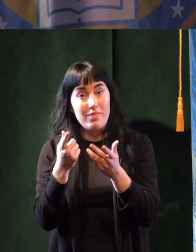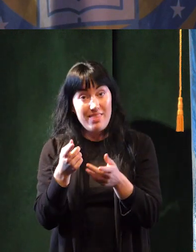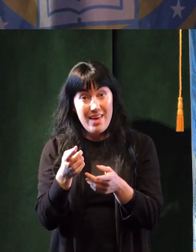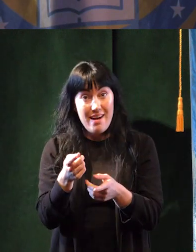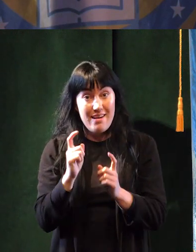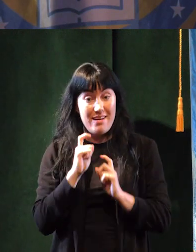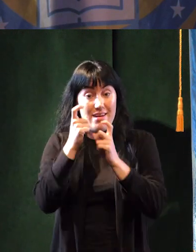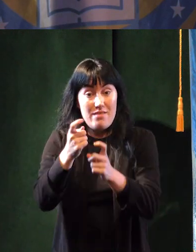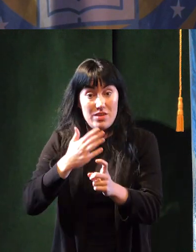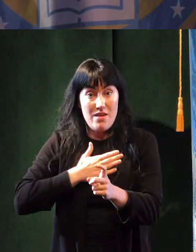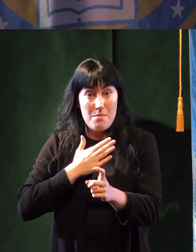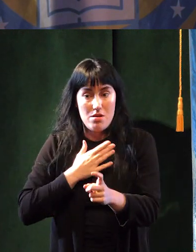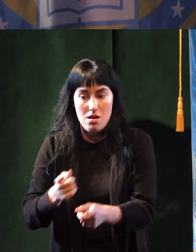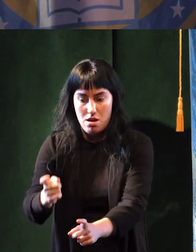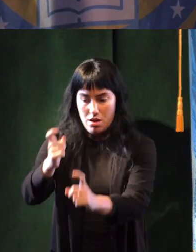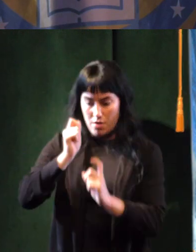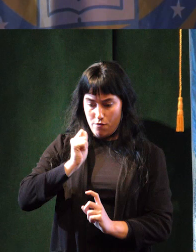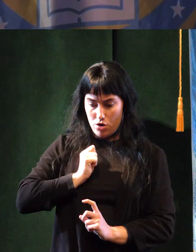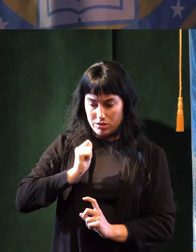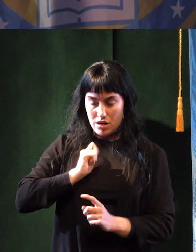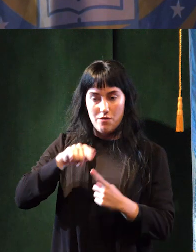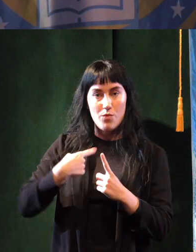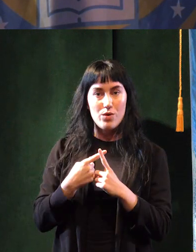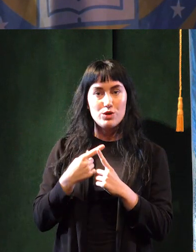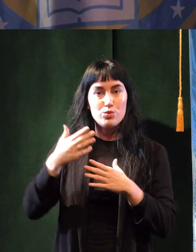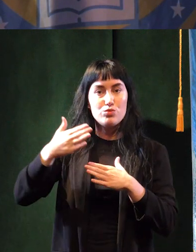real gift of happiness that we give ourselves is when we give that light